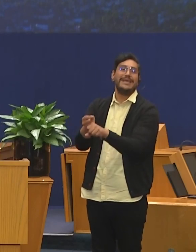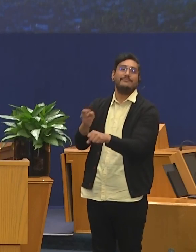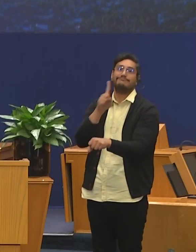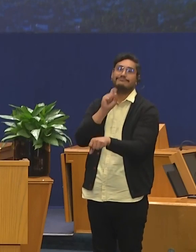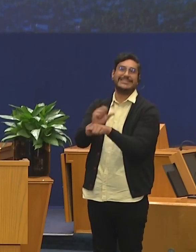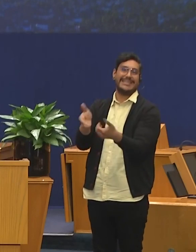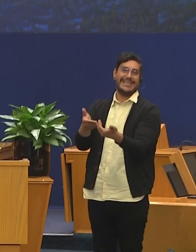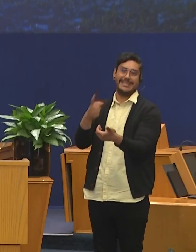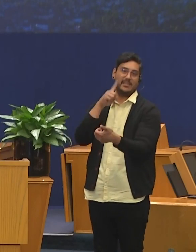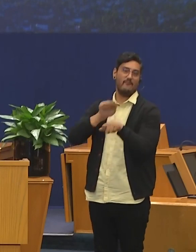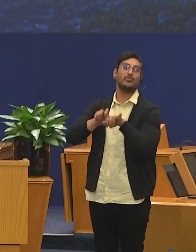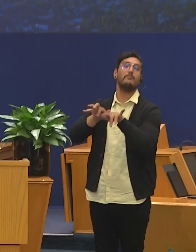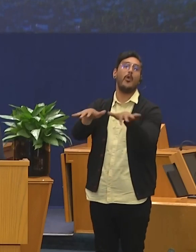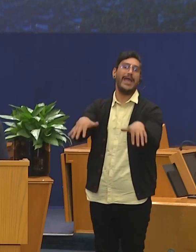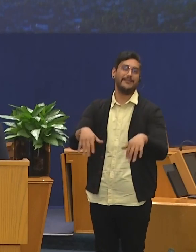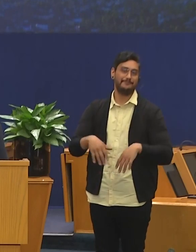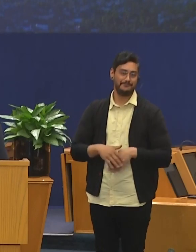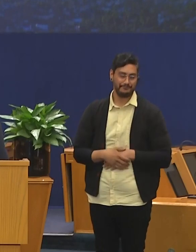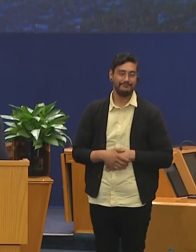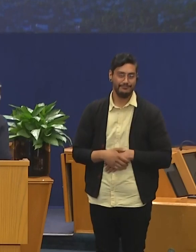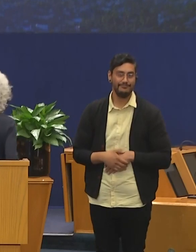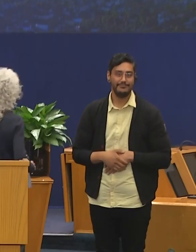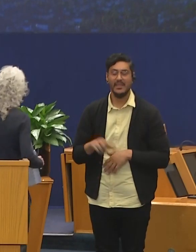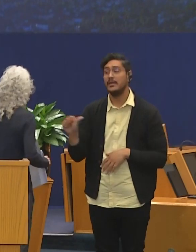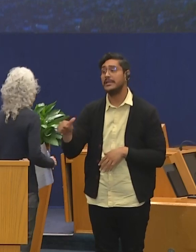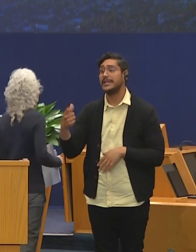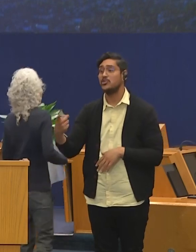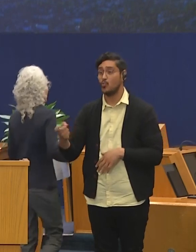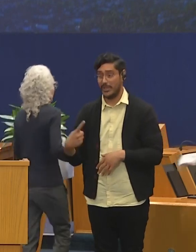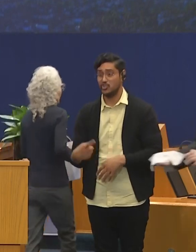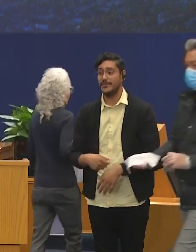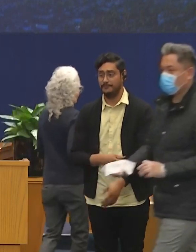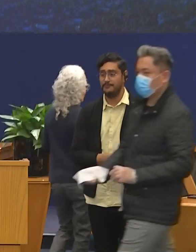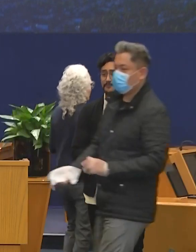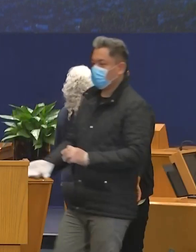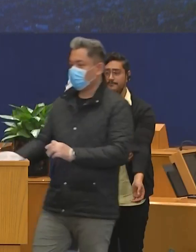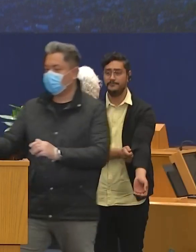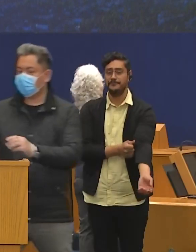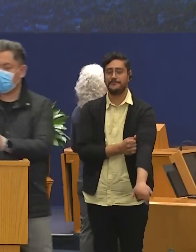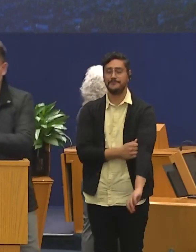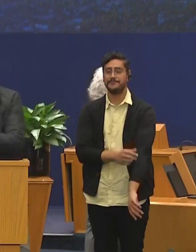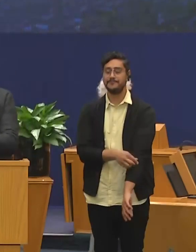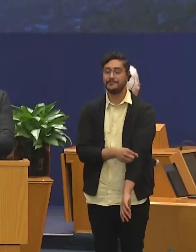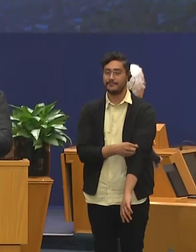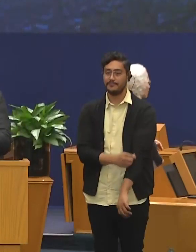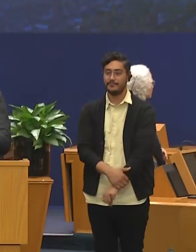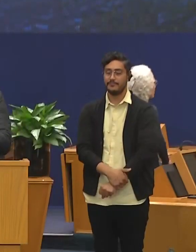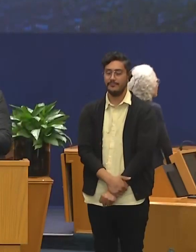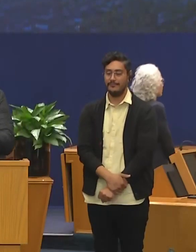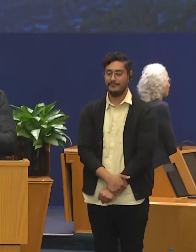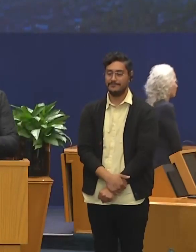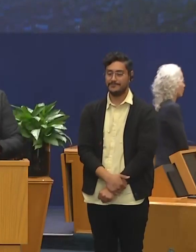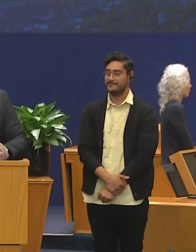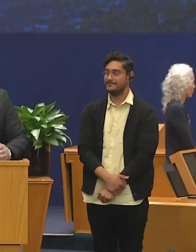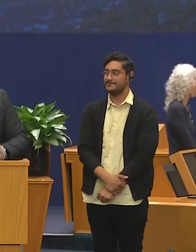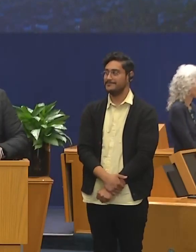AND I'LL TAKE THE NEXT QUESTION. THANK YOU. NEXT WE'LL GO TO THE LINE OF